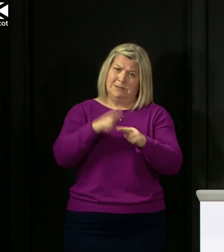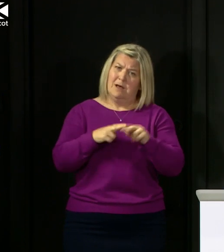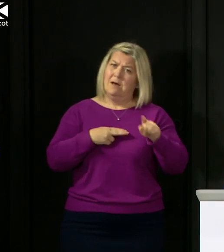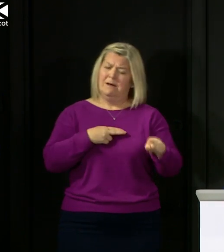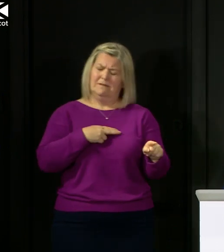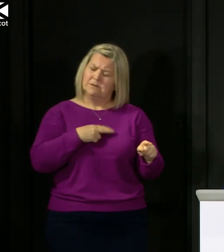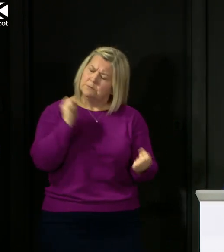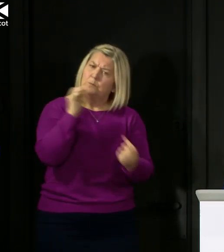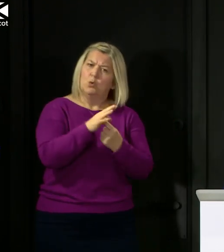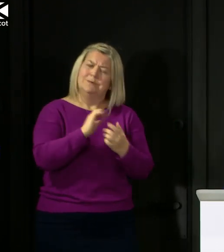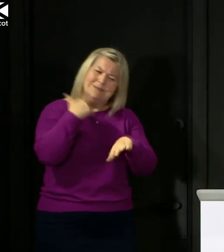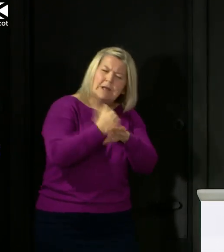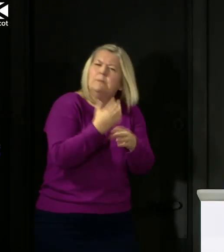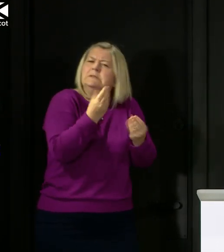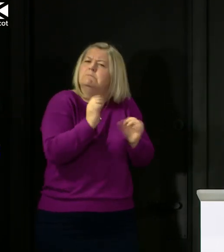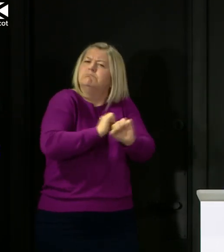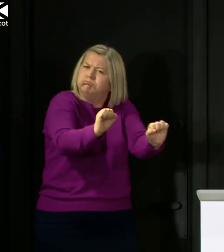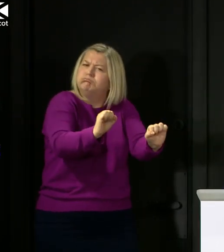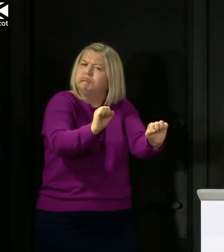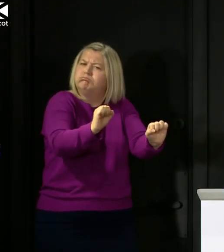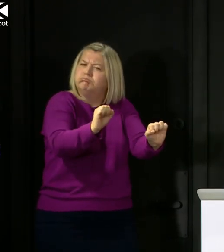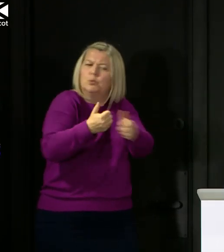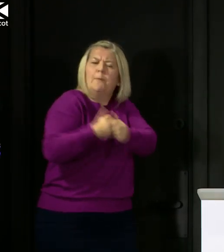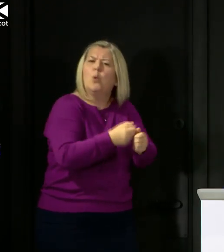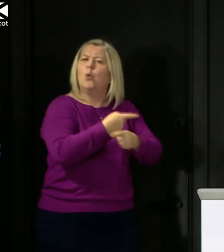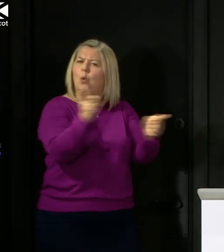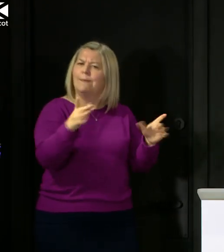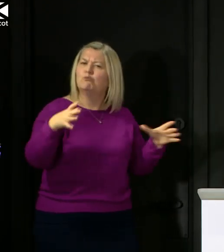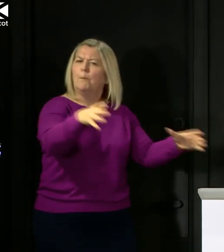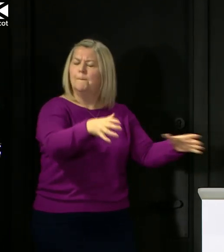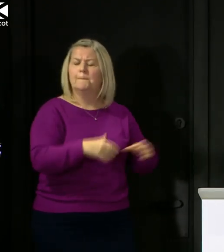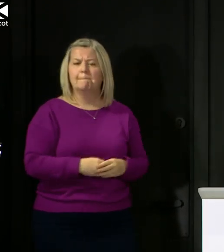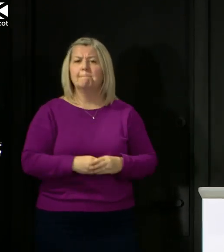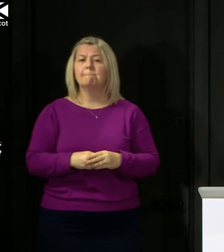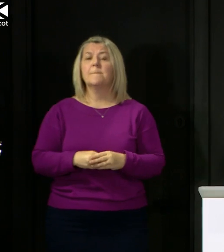Secretary to set out detail of that today. Can I now go to questions from